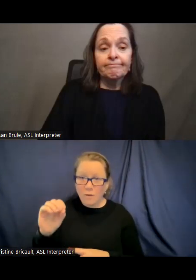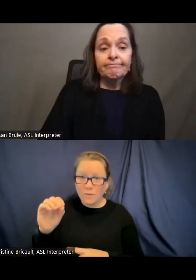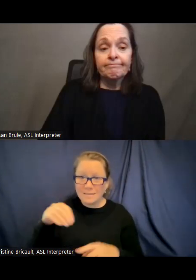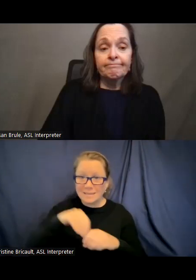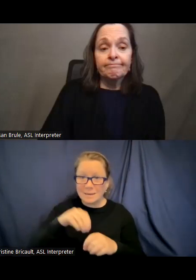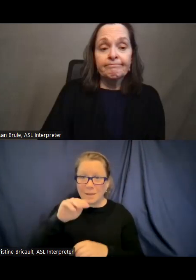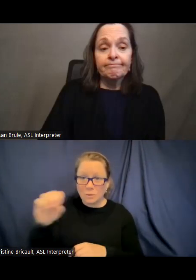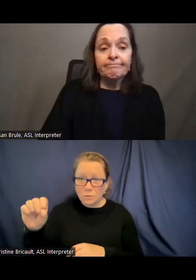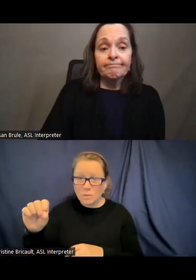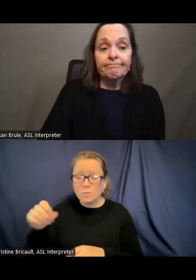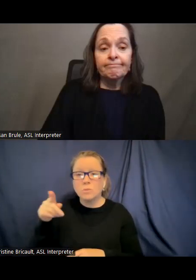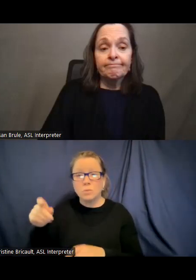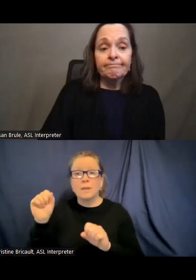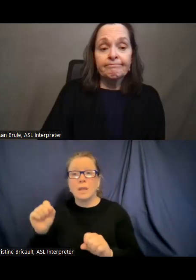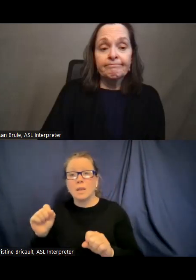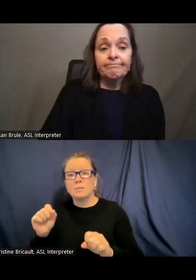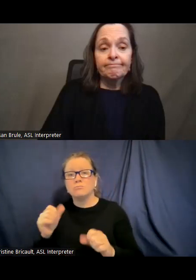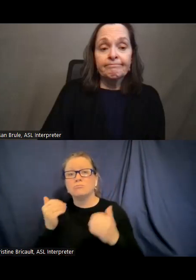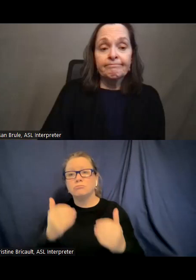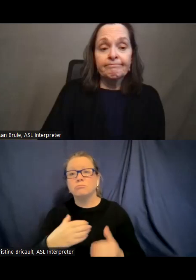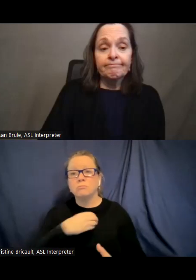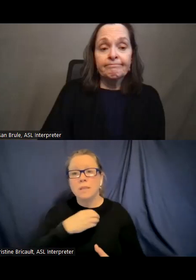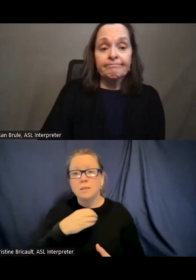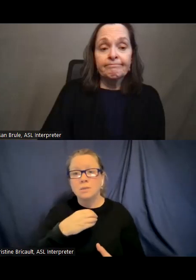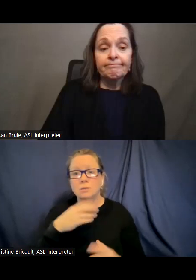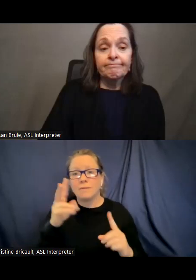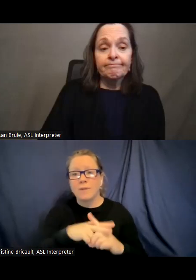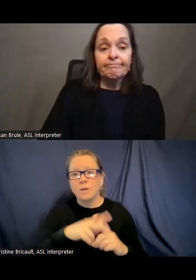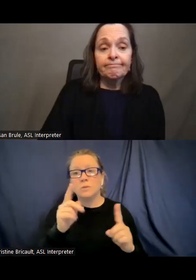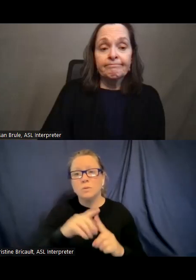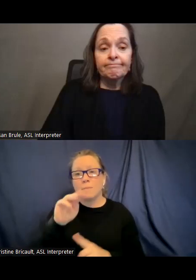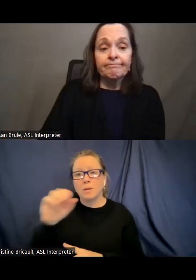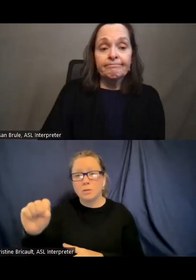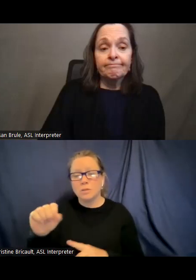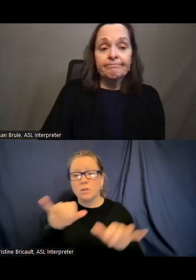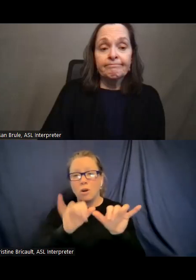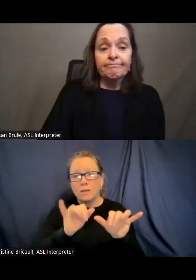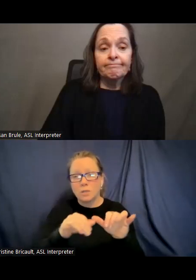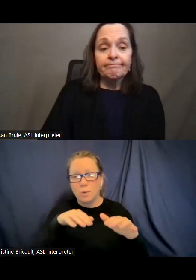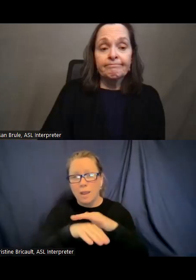could file a complaint with the Massachusetts Architectural Access Board. But if the post office hasn't been recently renovated, they're probably not going to be required to meet the standards. So that might be why.